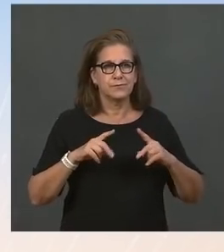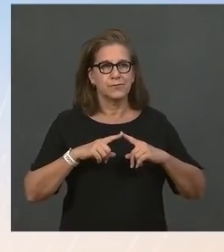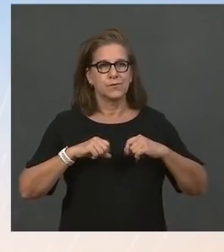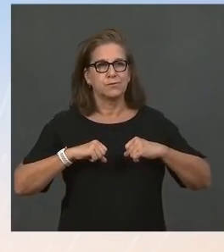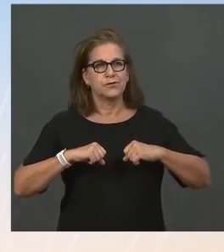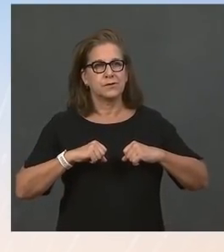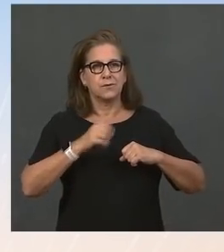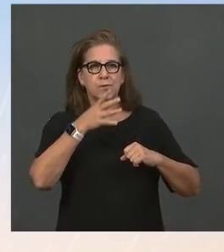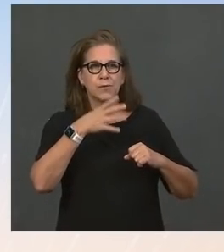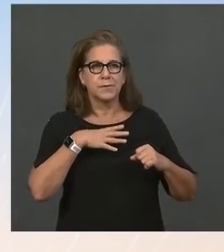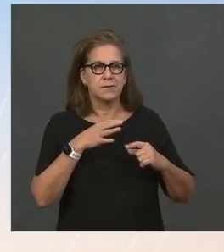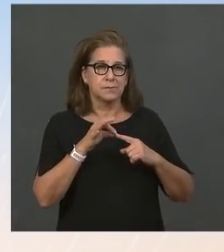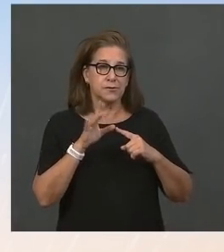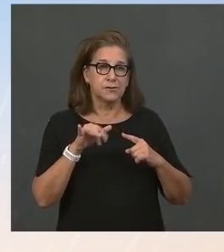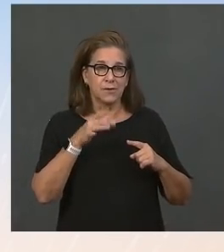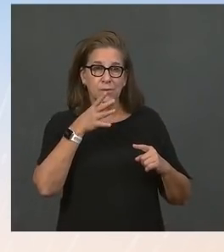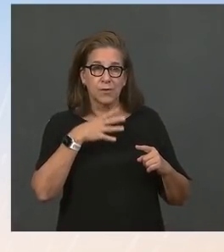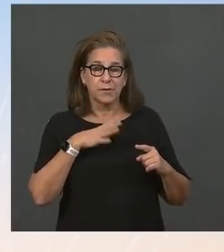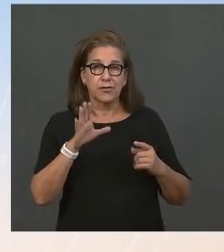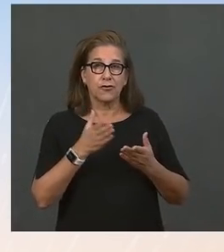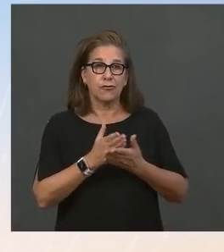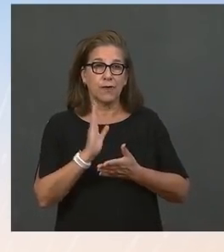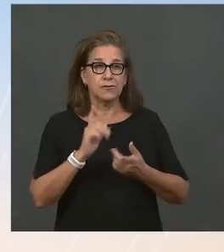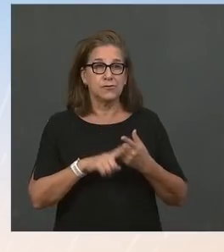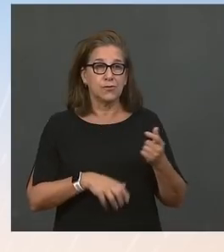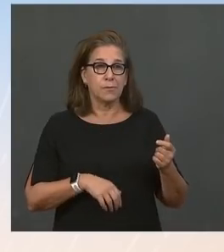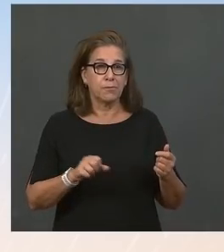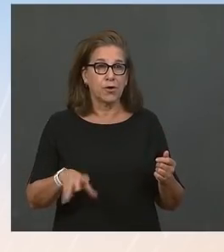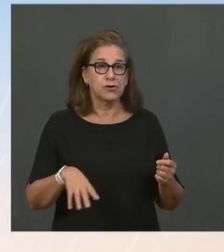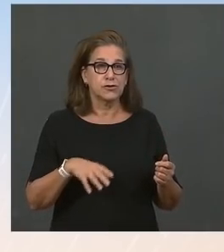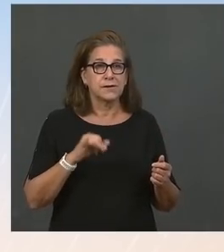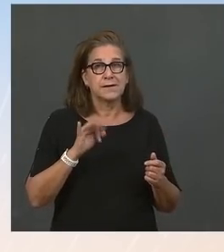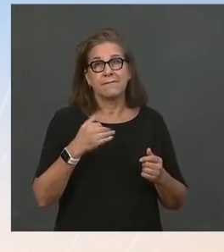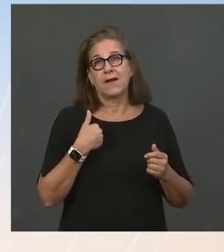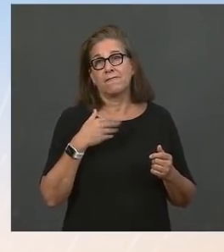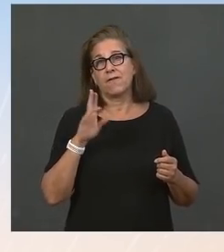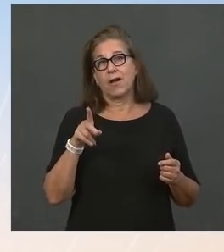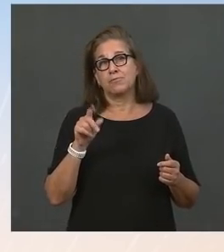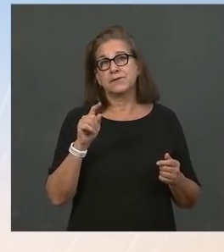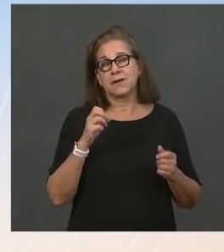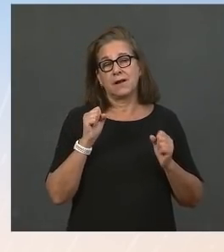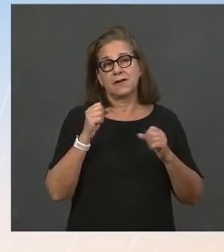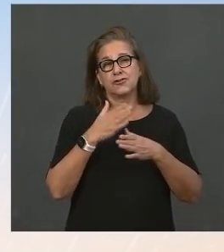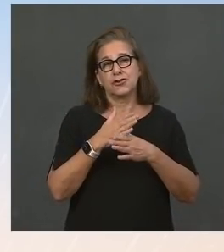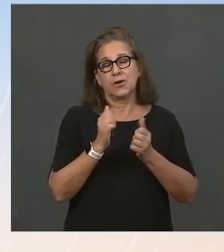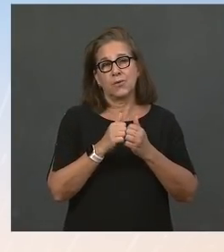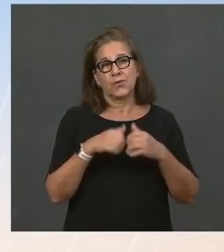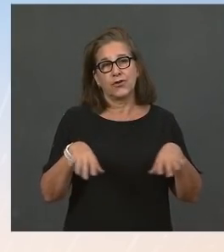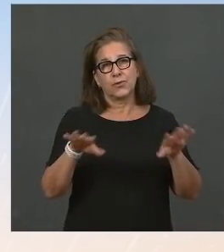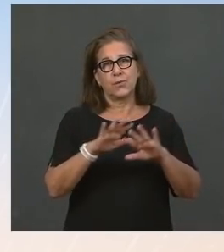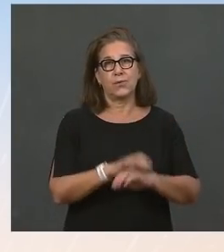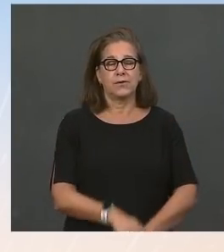We will see if there's an update on that to provide to all of you. Go ahead, Sabrina. The Press: Afghanistan, please? Ms. Psaki: I'll come to you next. The Press: Thank you. The Press: The attack on a military outpost